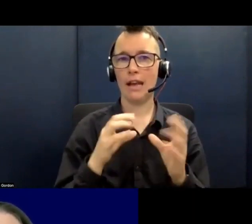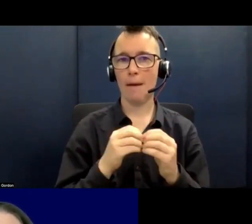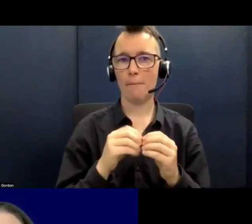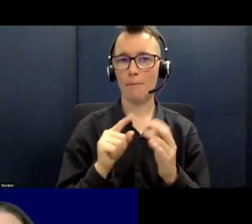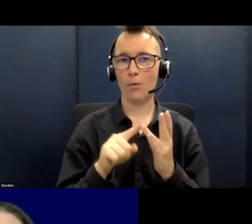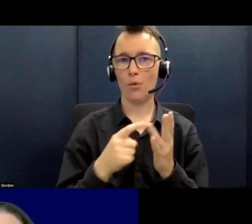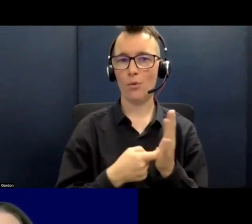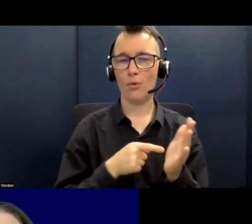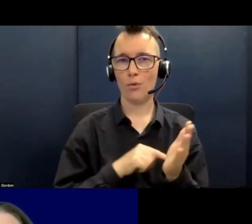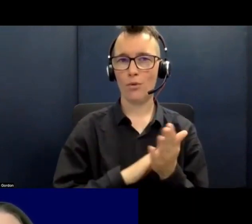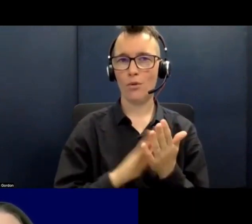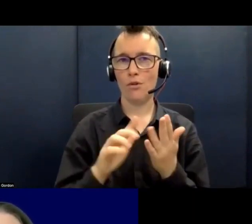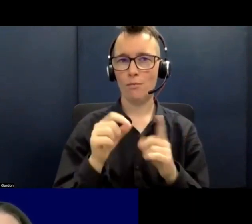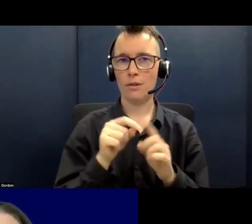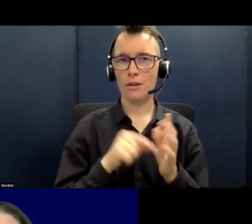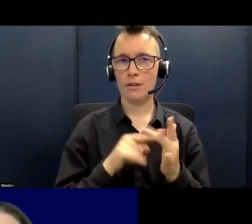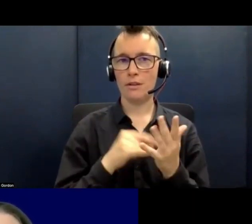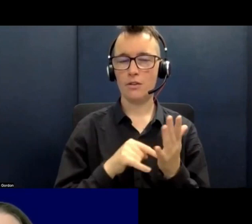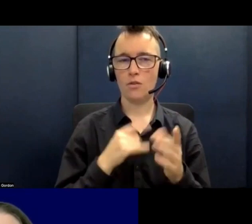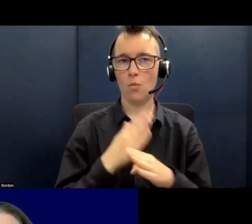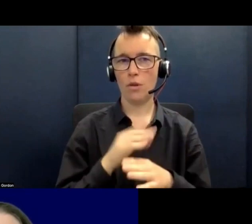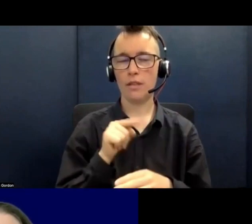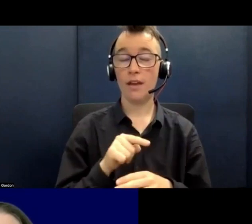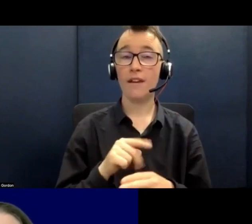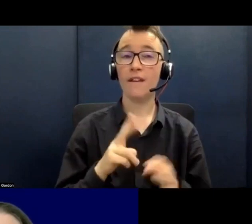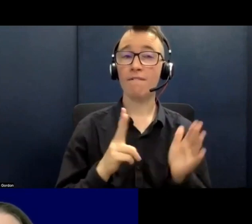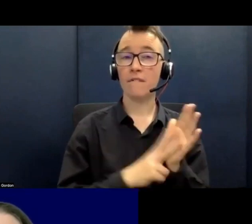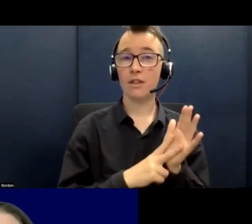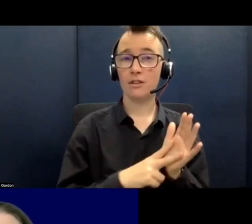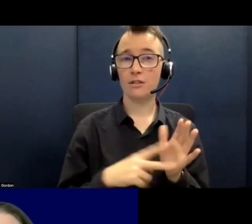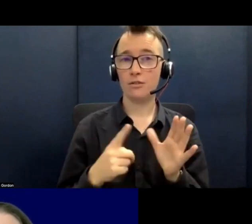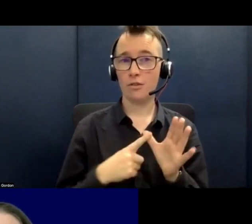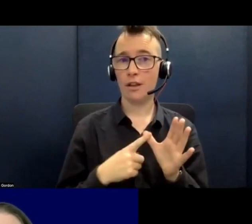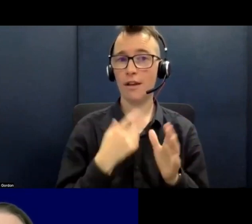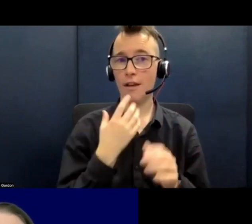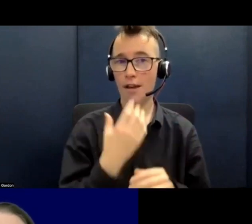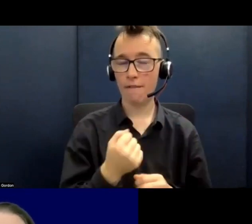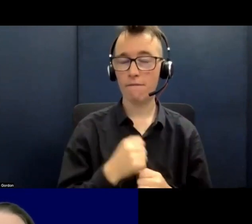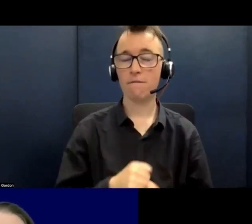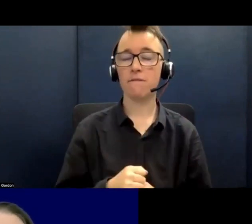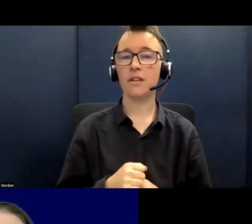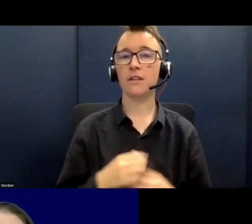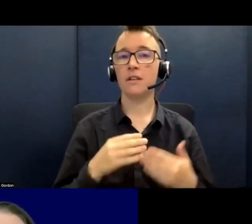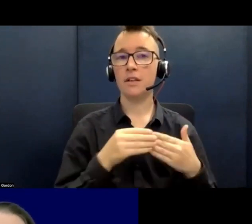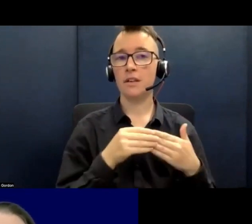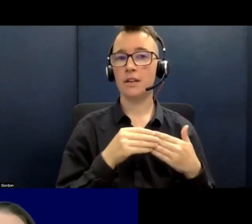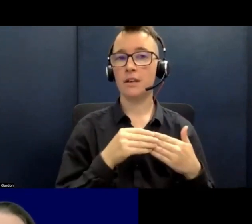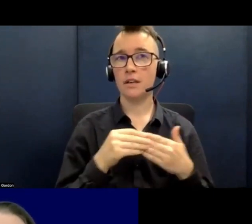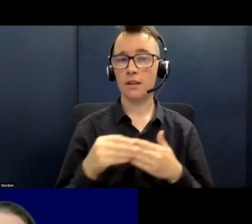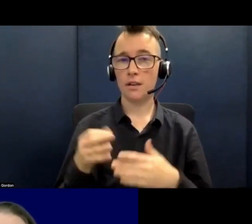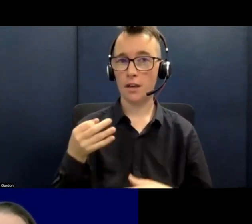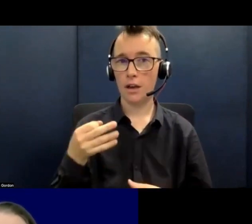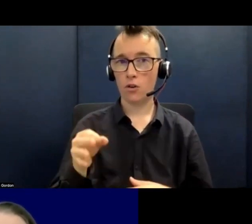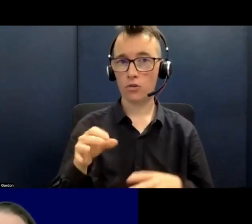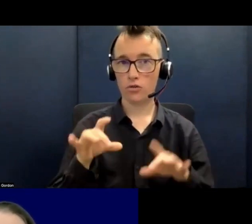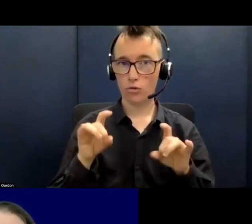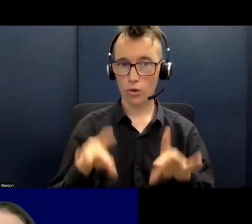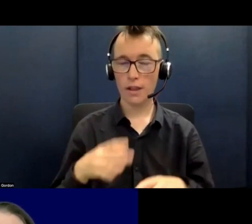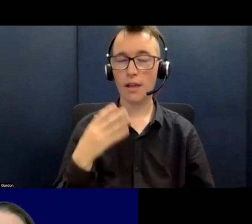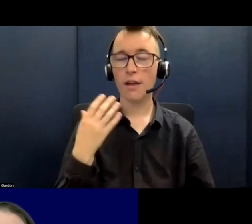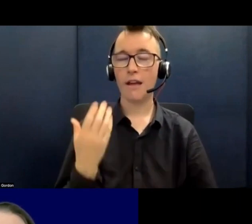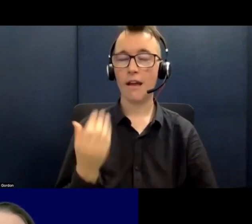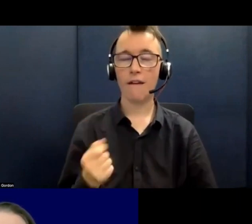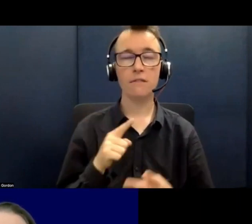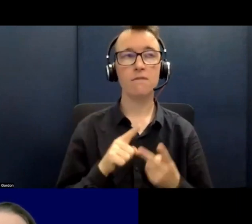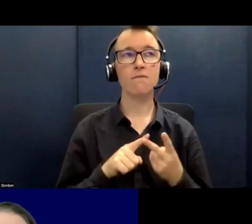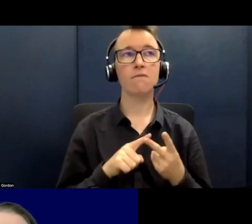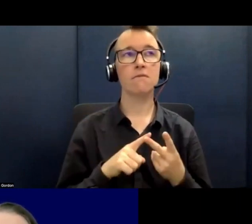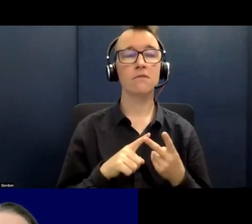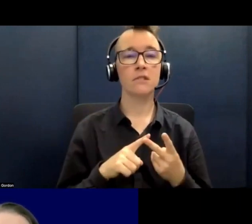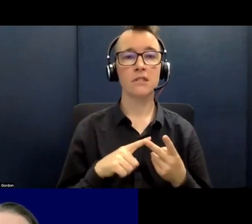So Vision Australia have orthoptists, Guide Dogs Australia also have orthoptist, VisAbility